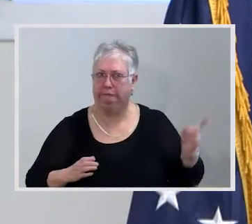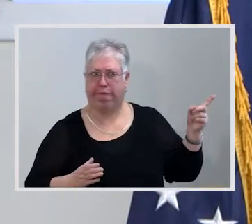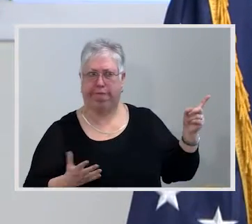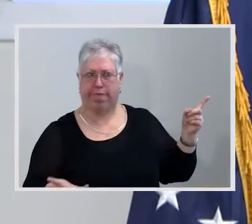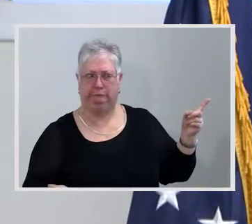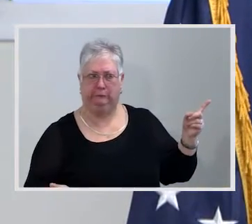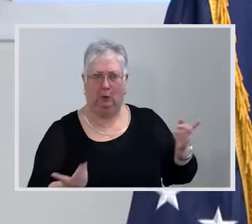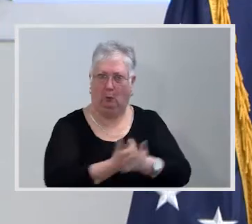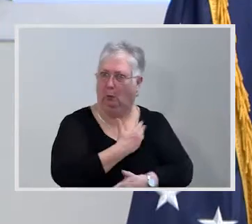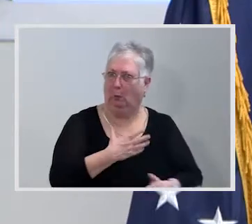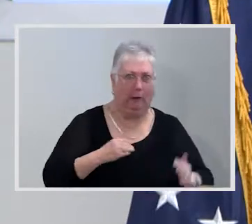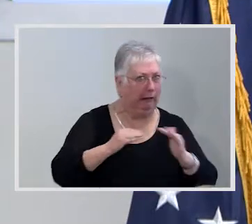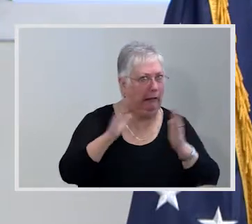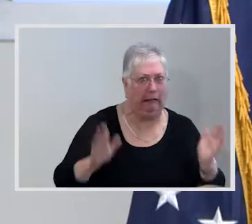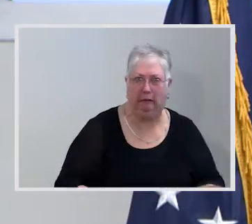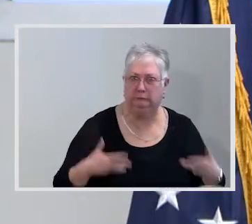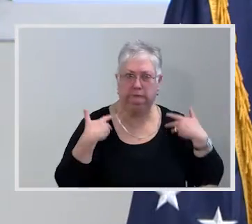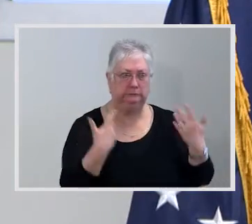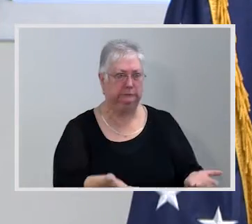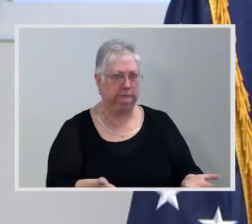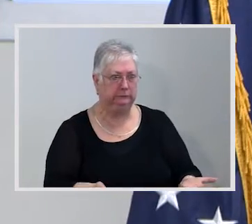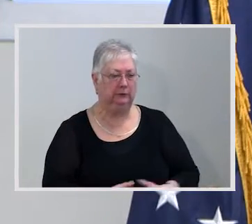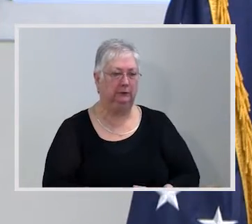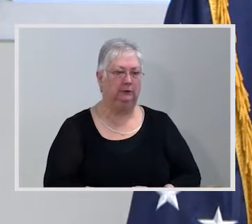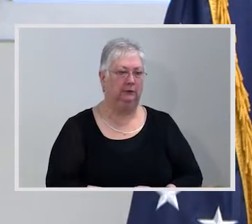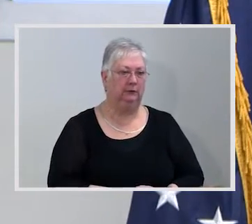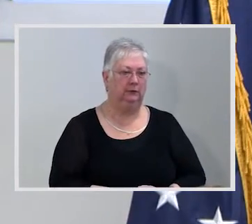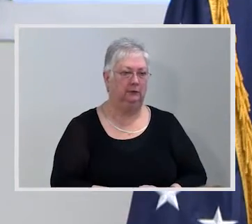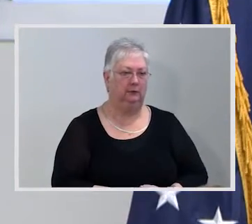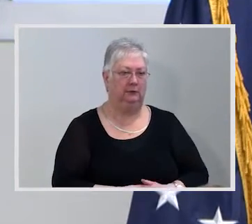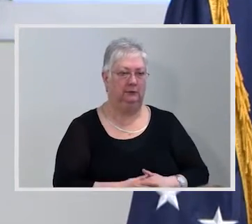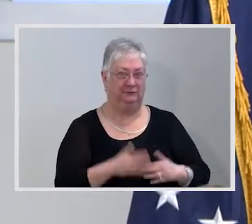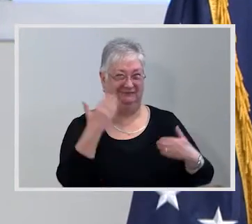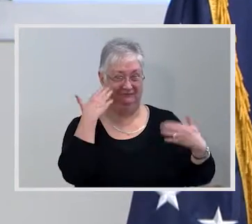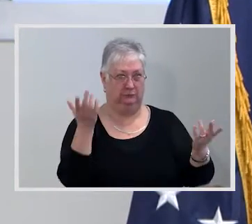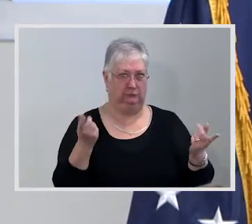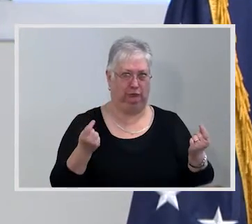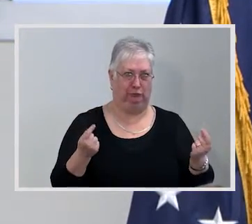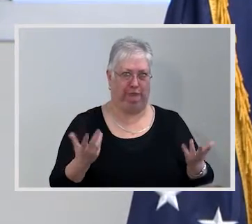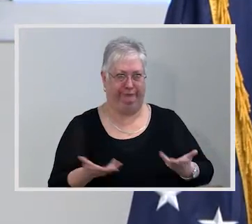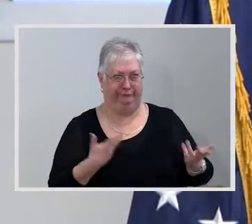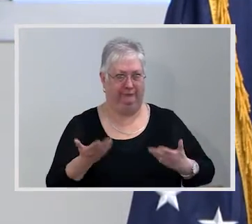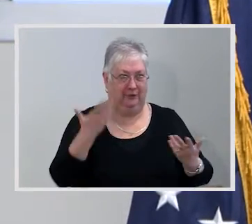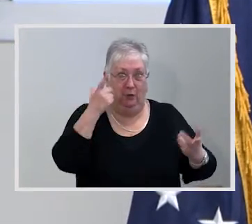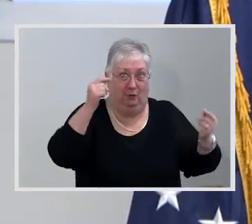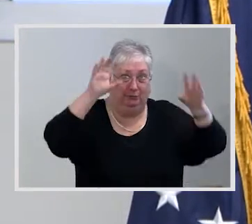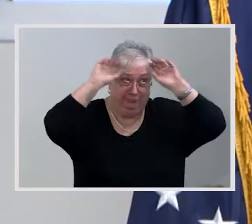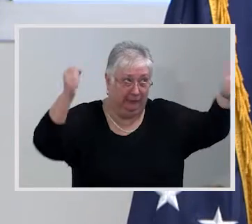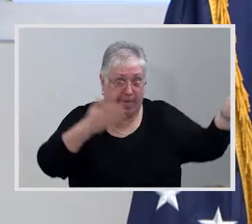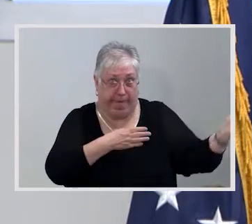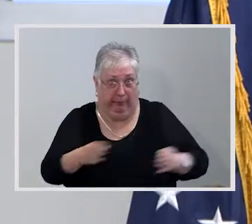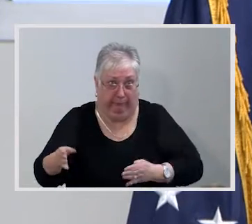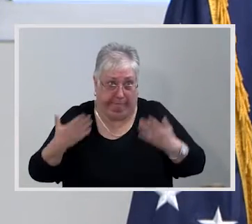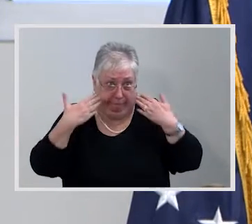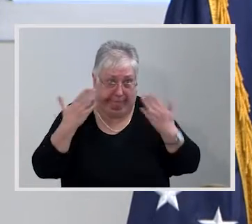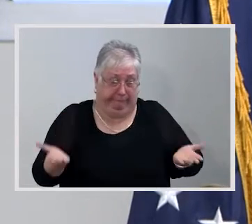LOT OF SPECIFIC INFORMATION ABOUT WHAT THIS ADMINISTRATION WILL DO OR HOW THEY WILL DO IT OR HOW OUR AGENCIES WILL BE AFFECTED.